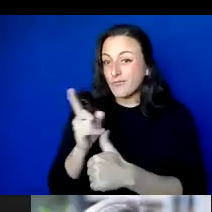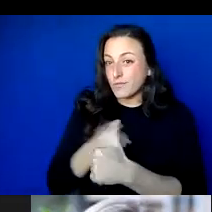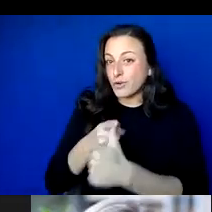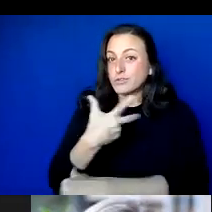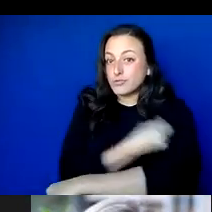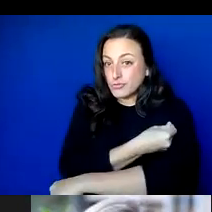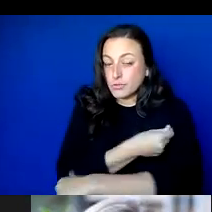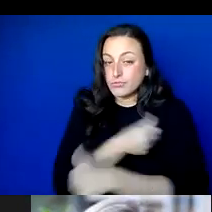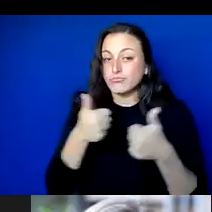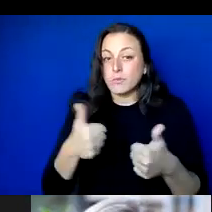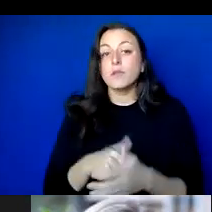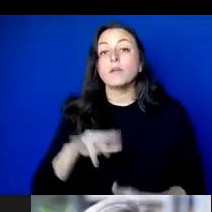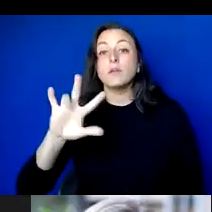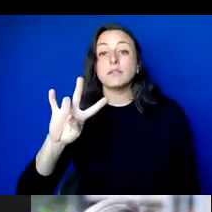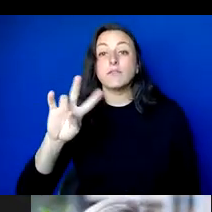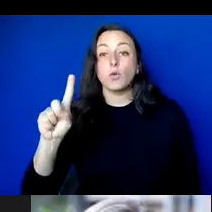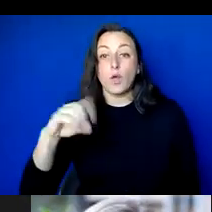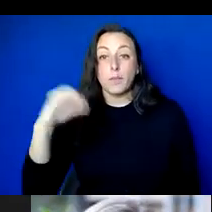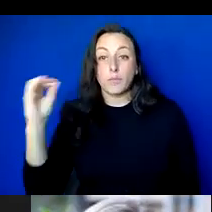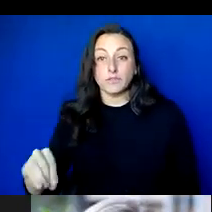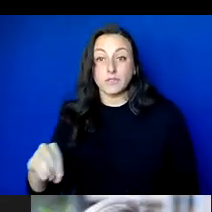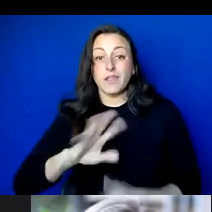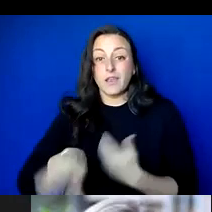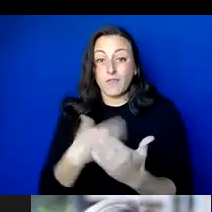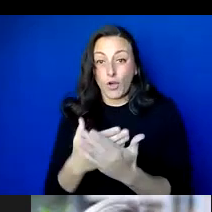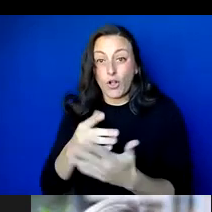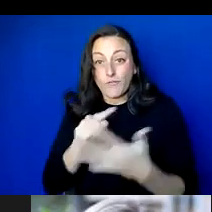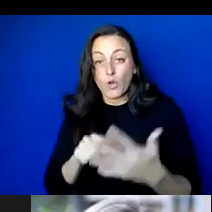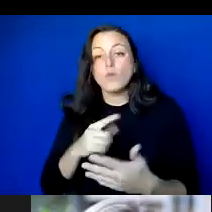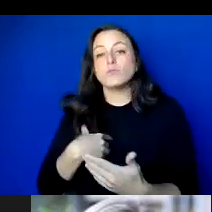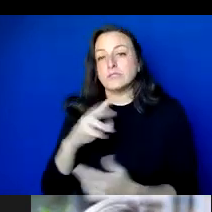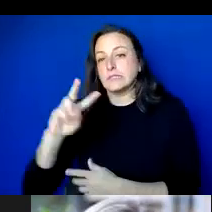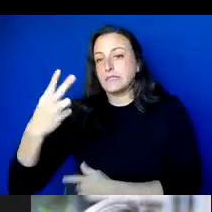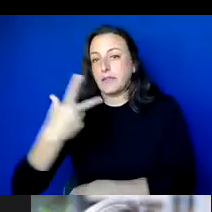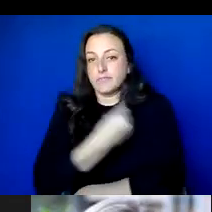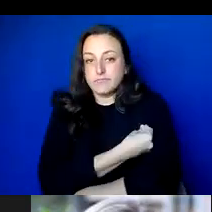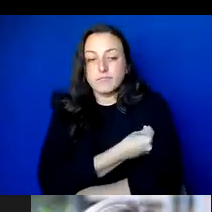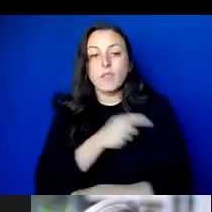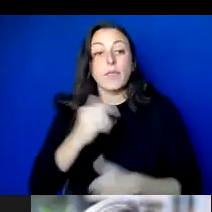with 71 percent have received their second. This progress in phase 1a means